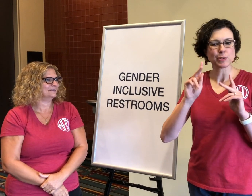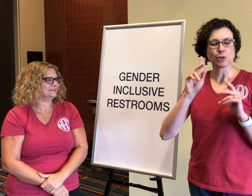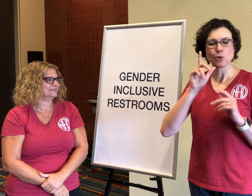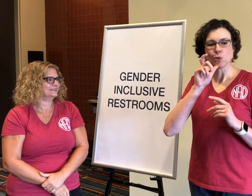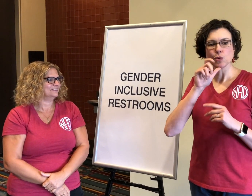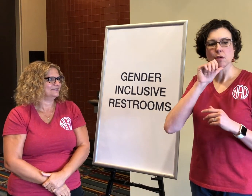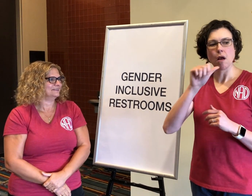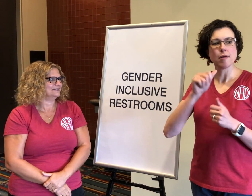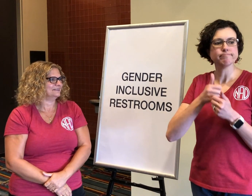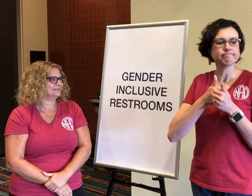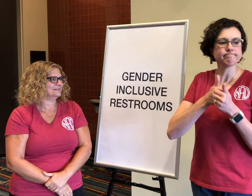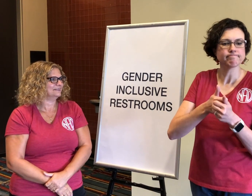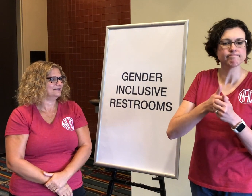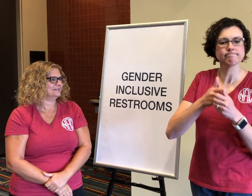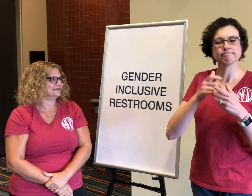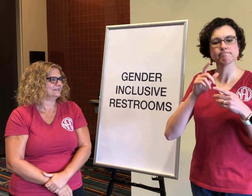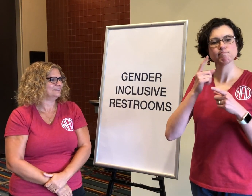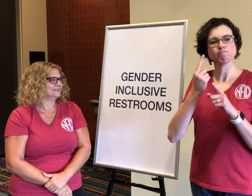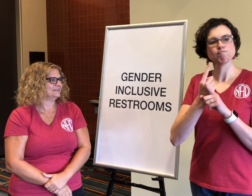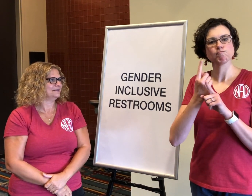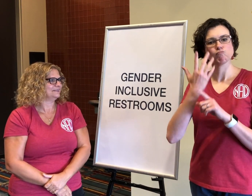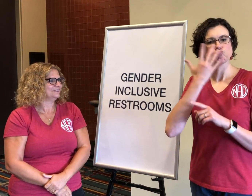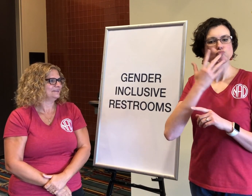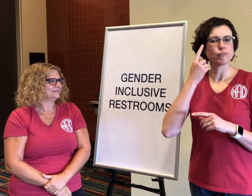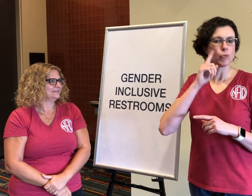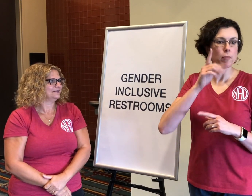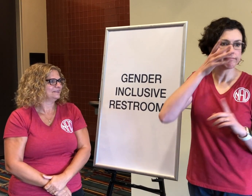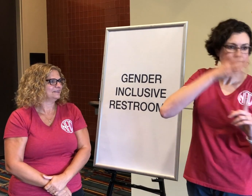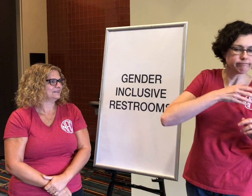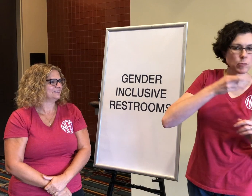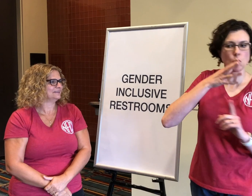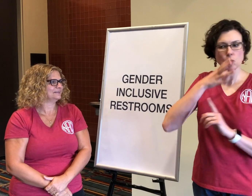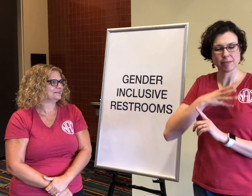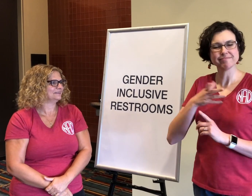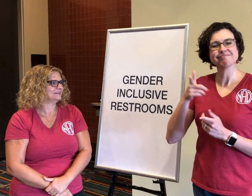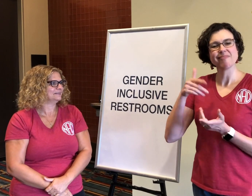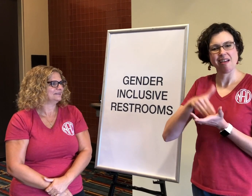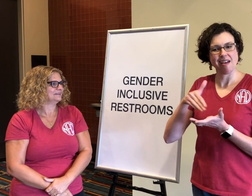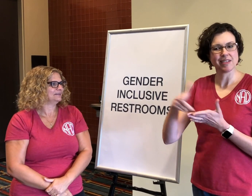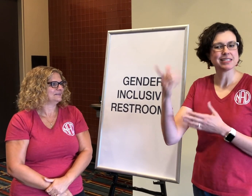LBGTs, who may not look like regular people, experiencing